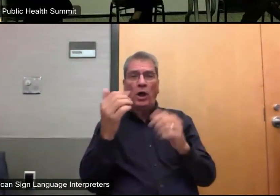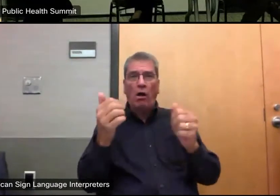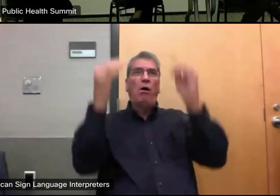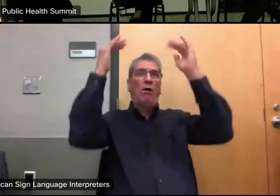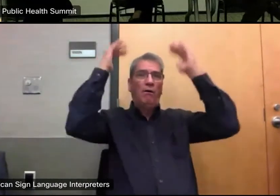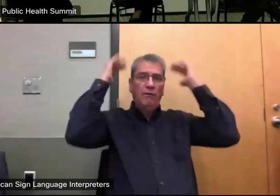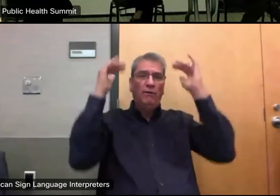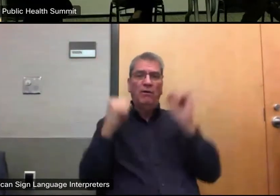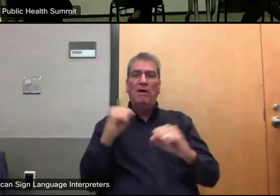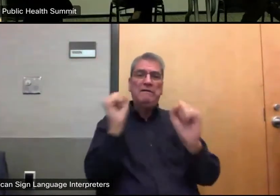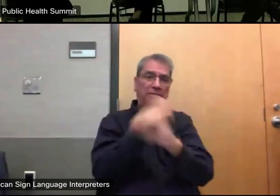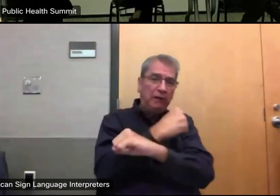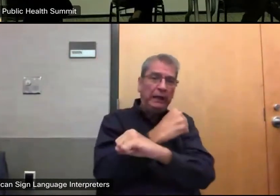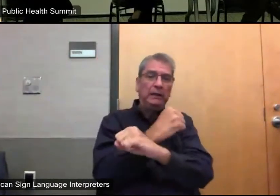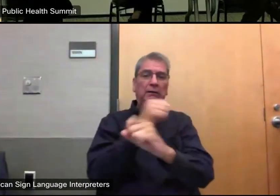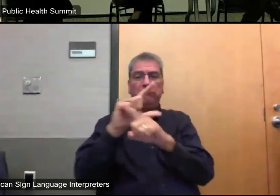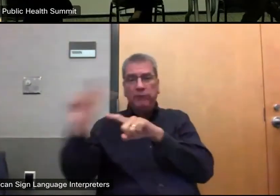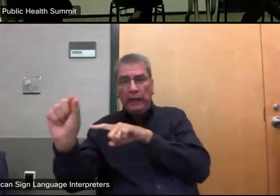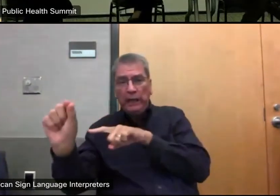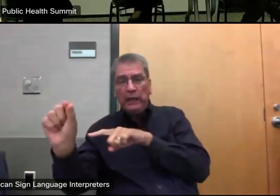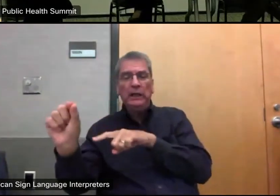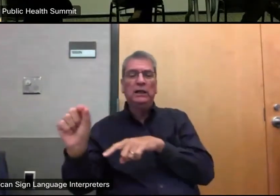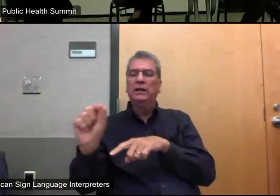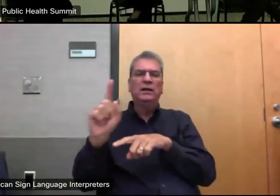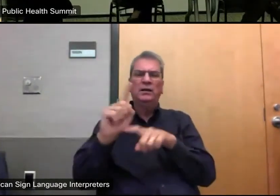fight or flight. It's not always like, Here's something else that you need to worry about